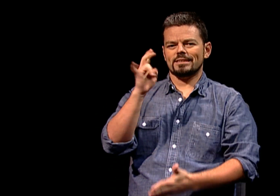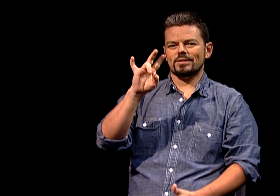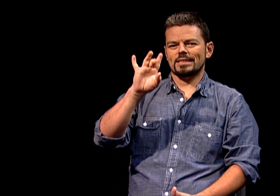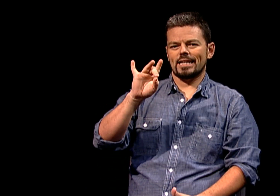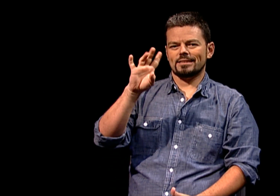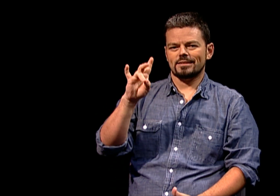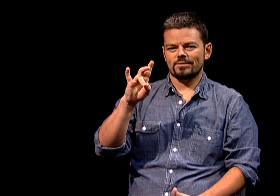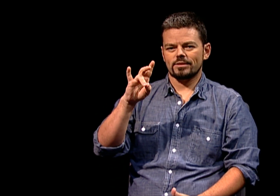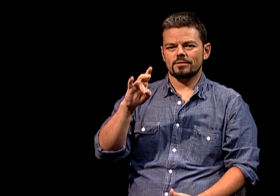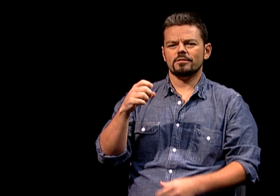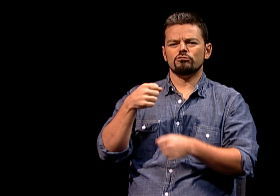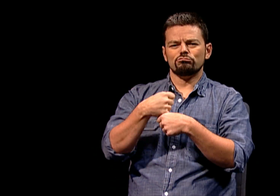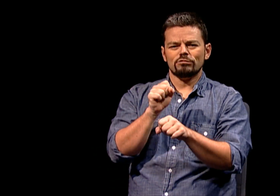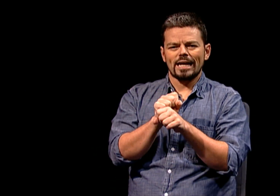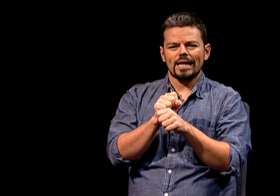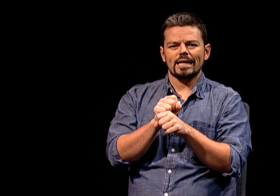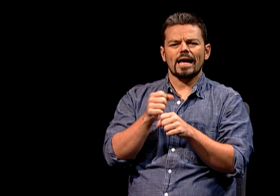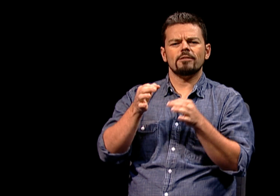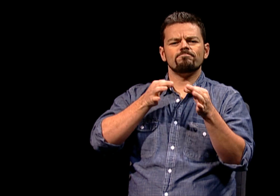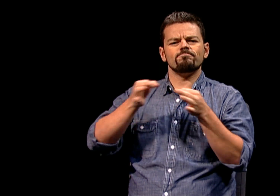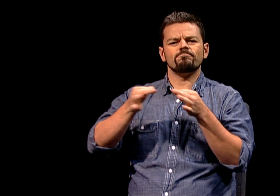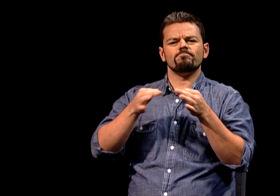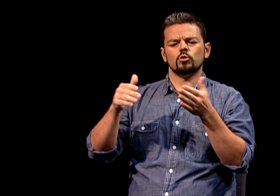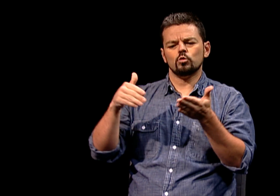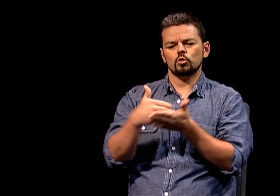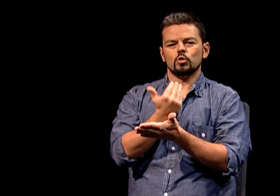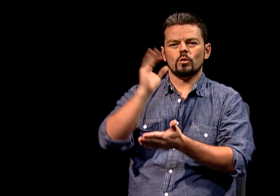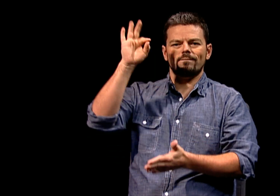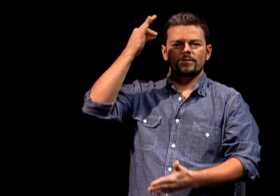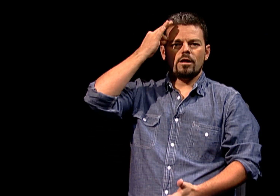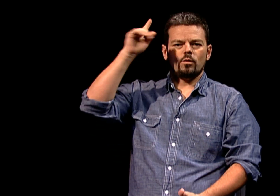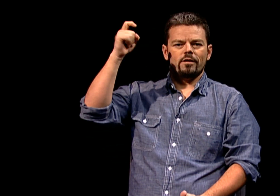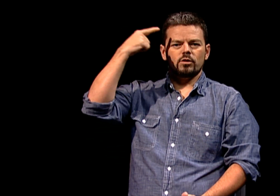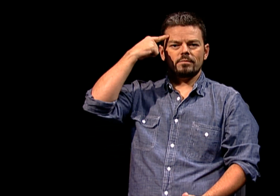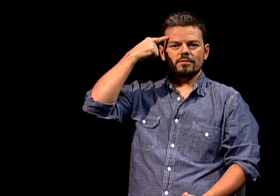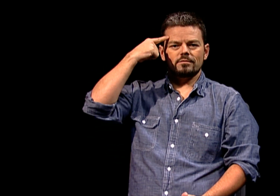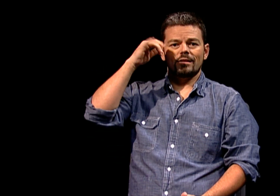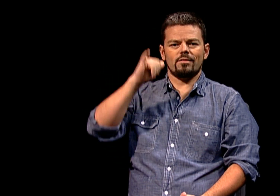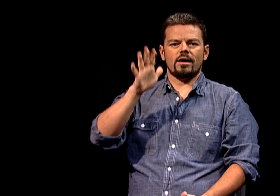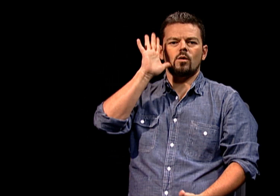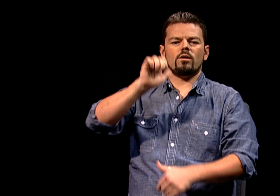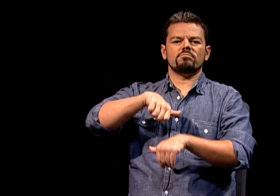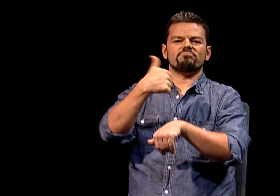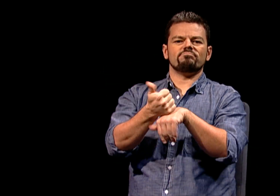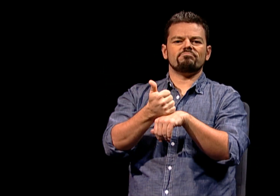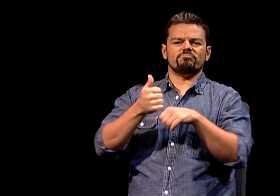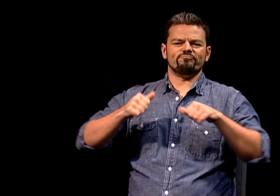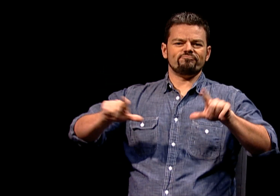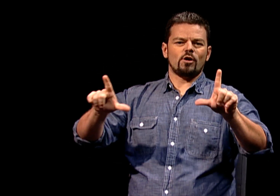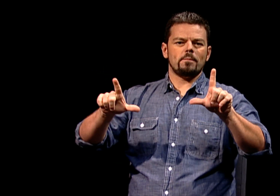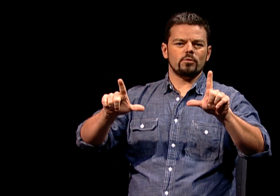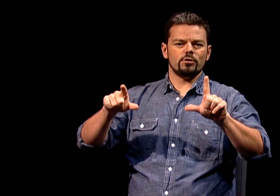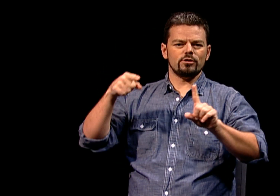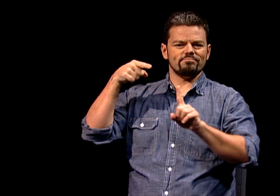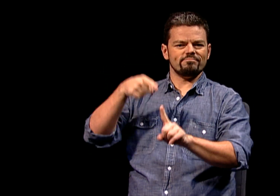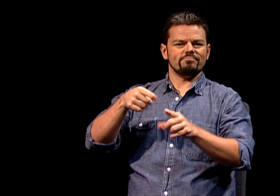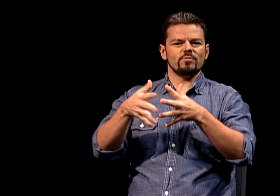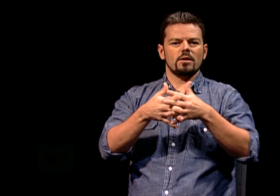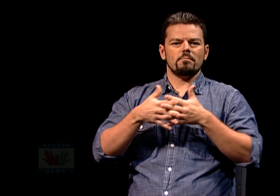THE UNITED STATES CONSTITUTION WRITTEN IN 1787 CREATED AND DEFINED A NEW FEDERAL GOVERNMENT THAT WOULD ESTABLISH THE FRAMEWORK